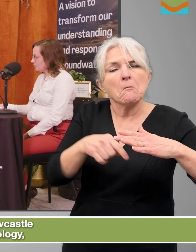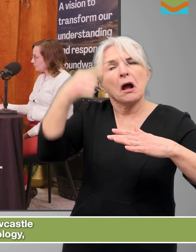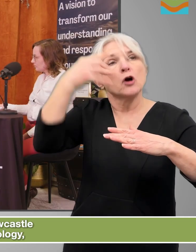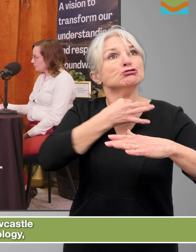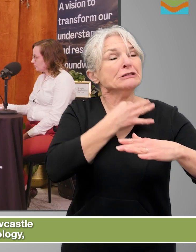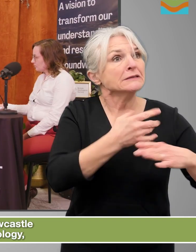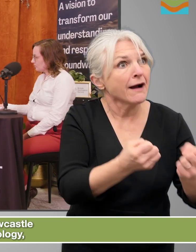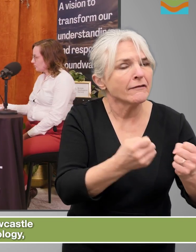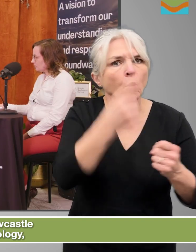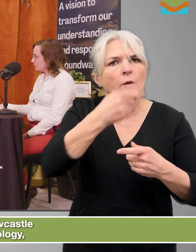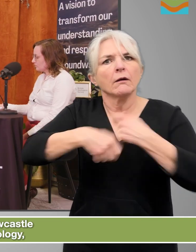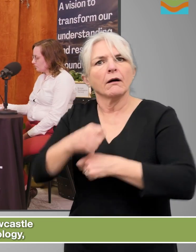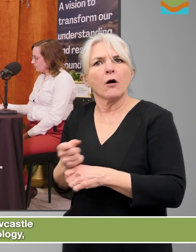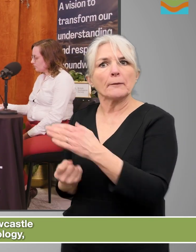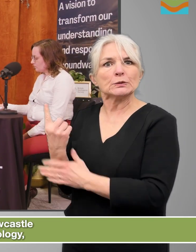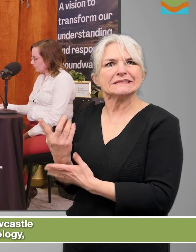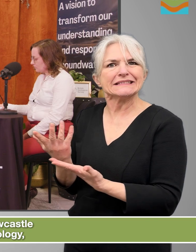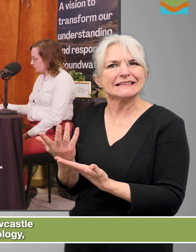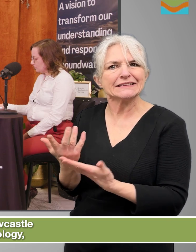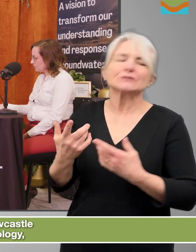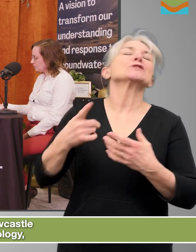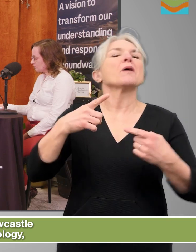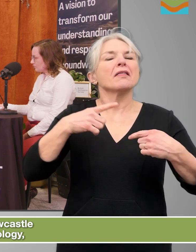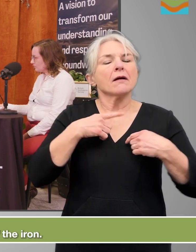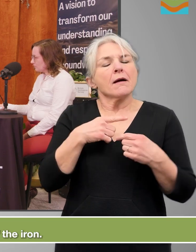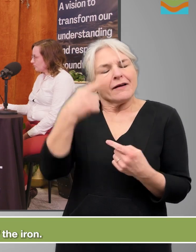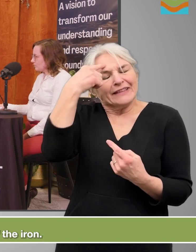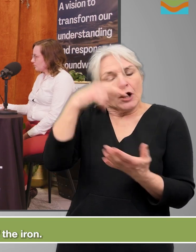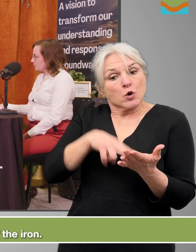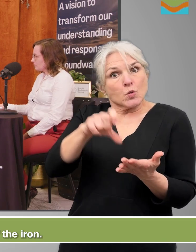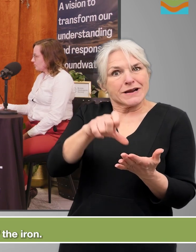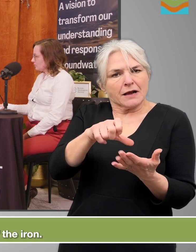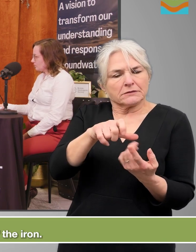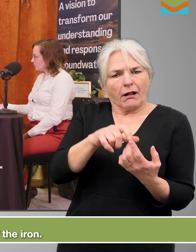why the city is here today. Newcastle is a city is because of its geology, because of the coal, because of the iron.